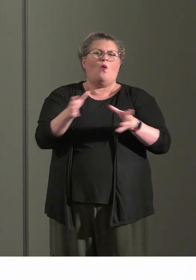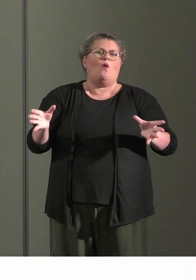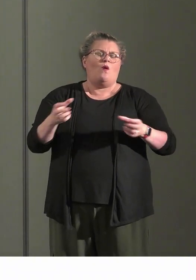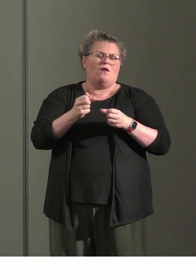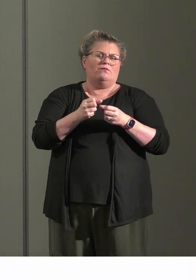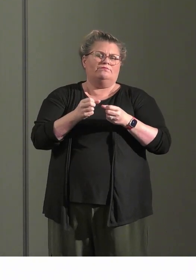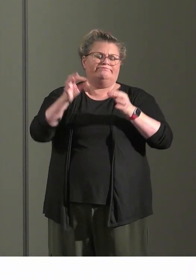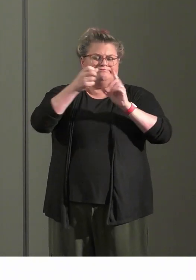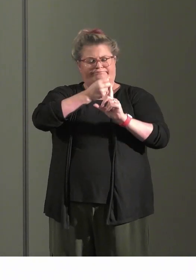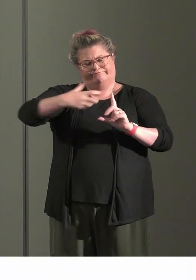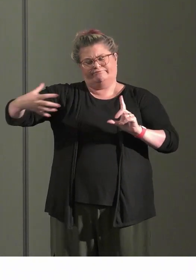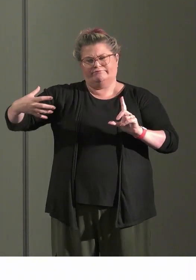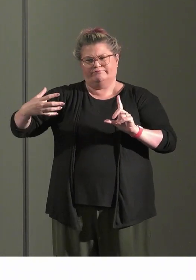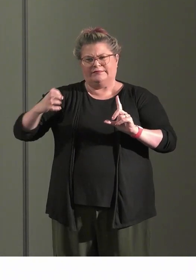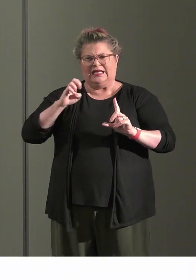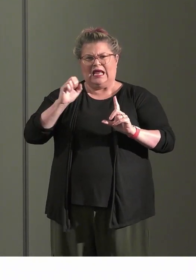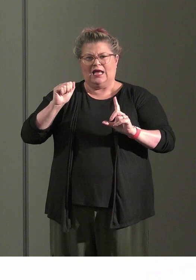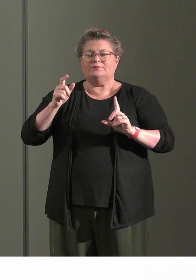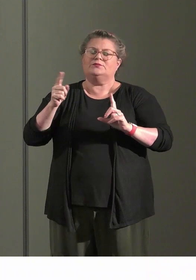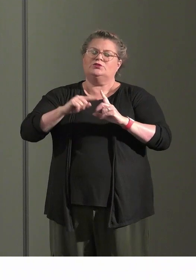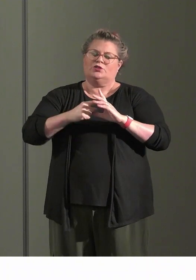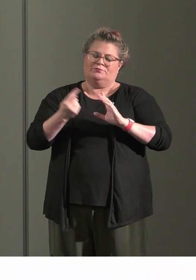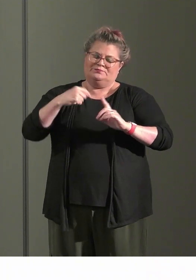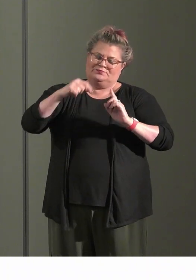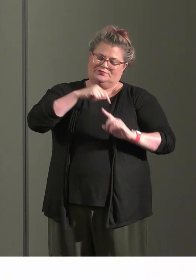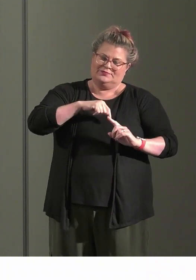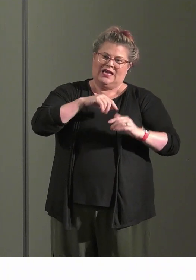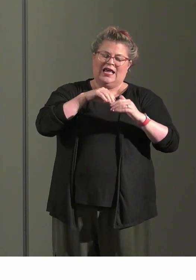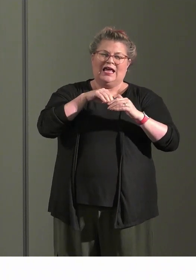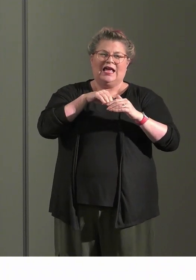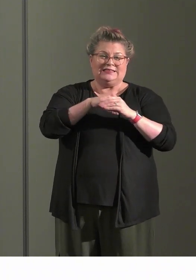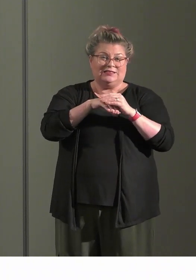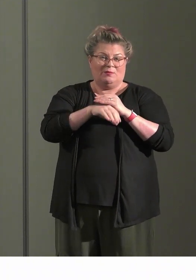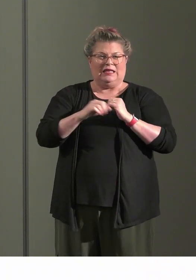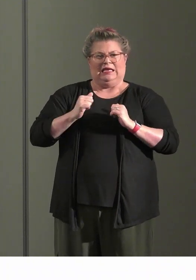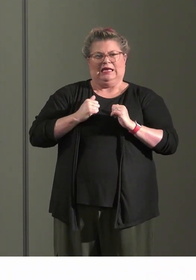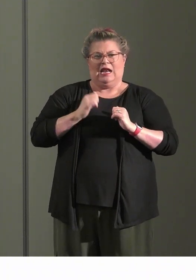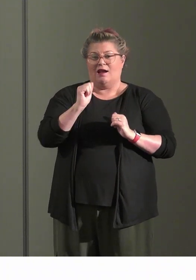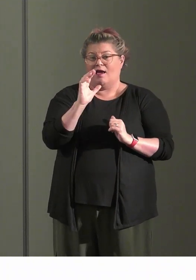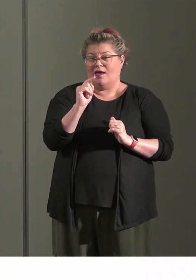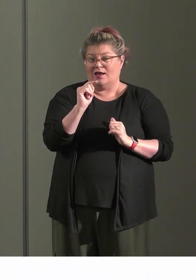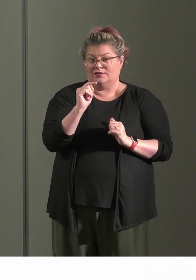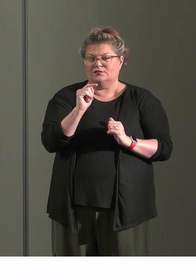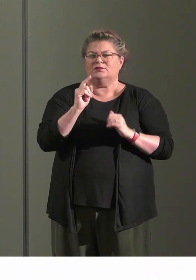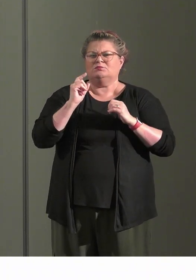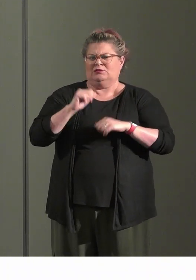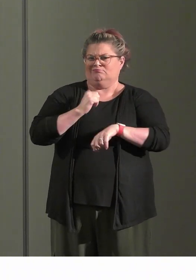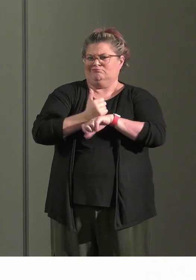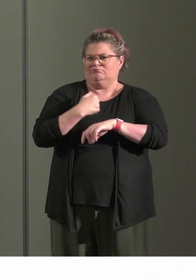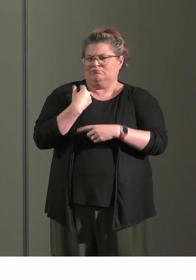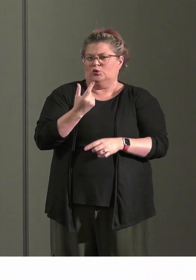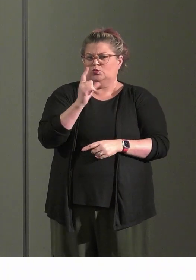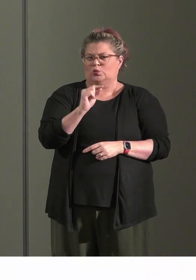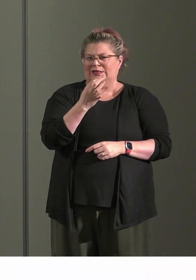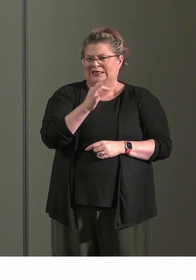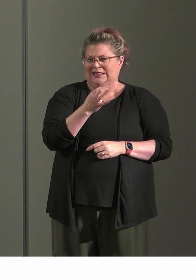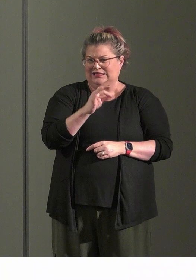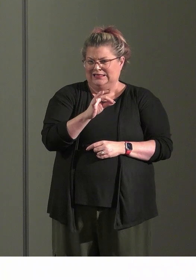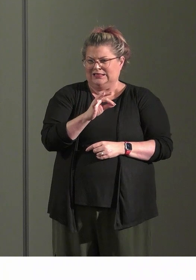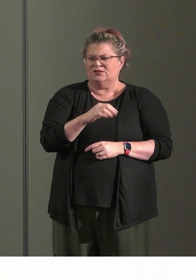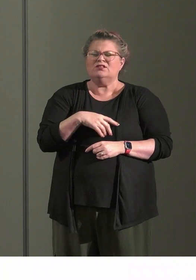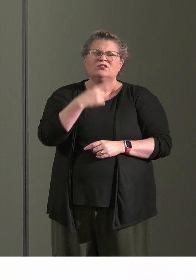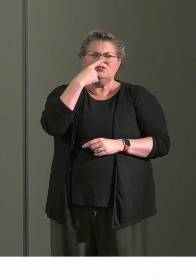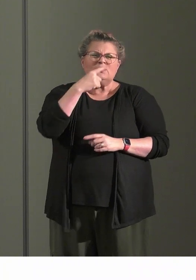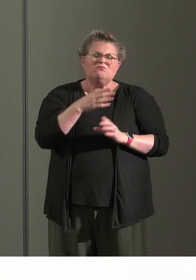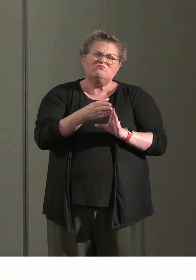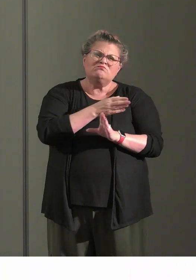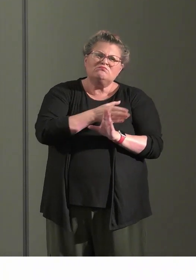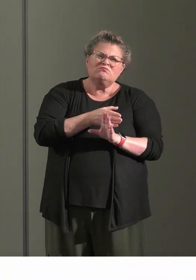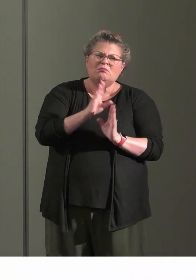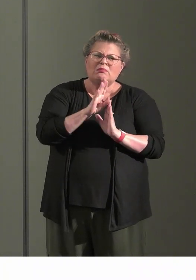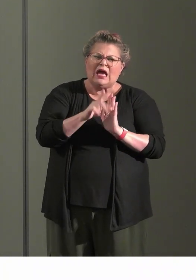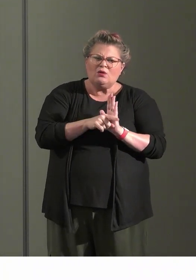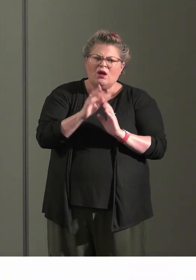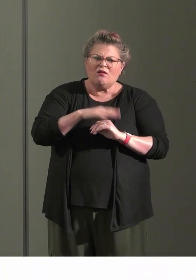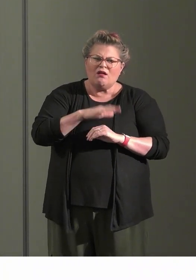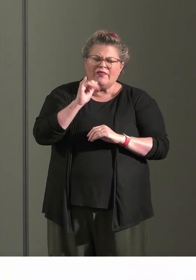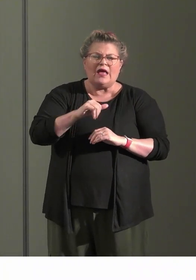I'm sorry. Canada. Accessibility Canada Act in 2019. Background on it not based -- why do you